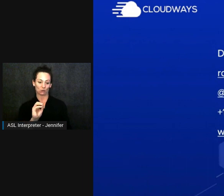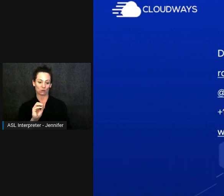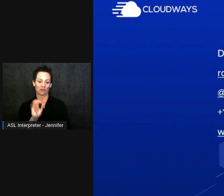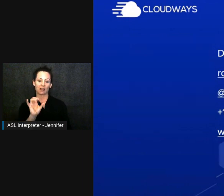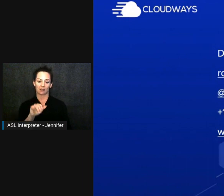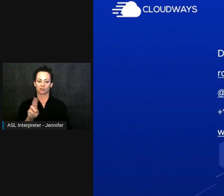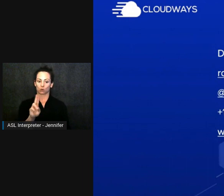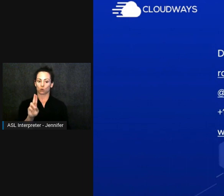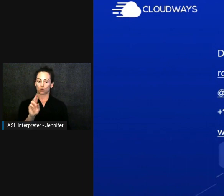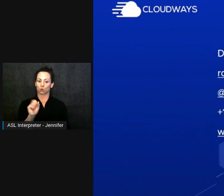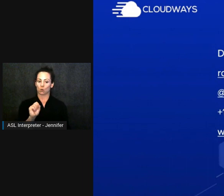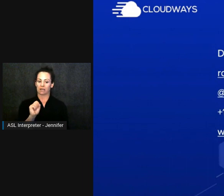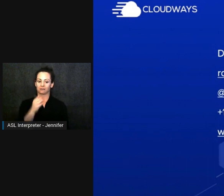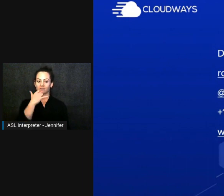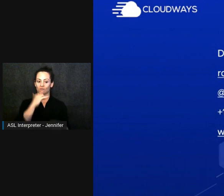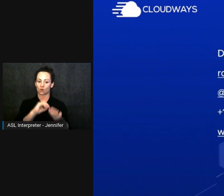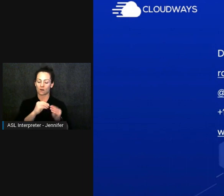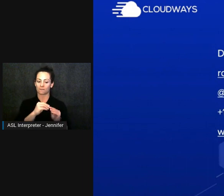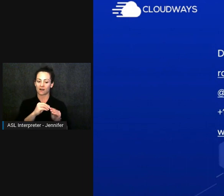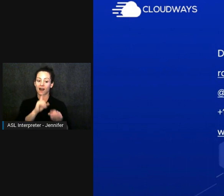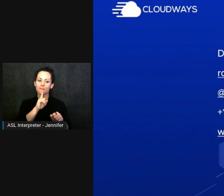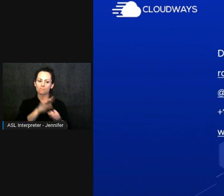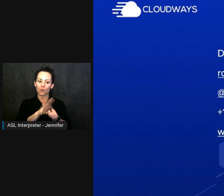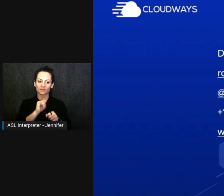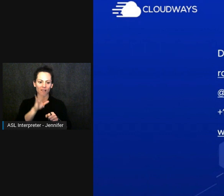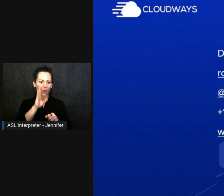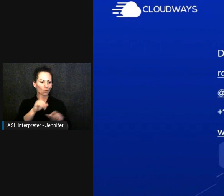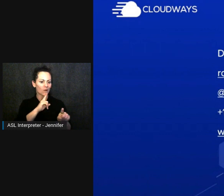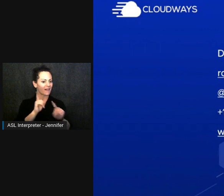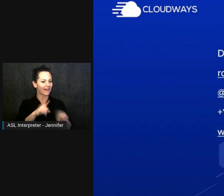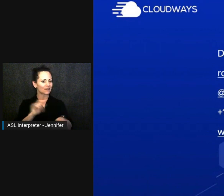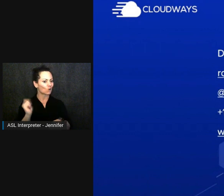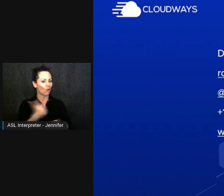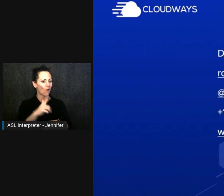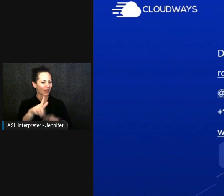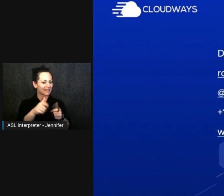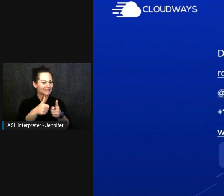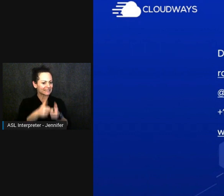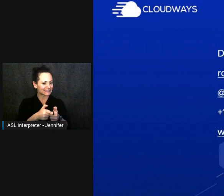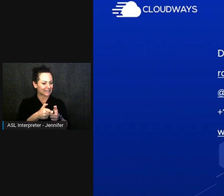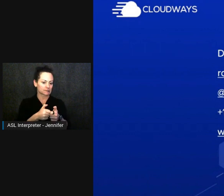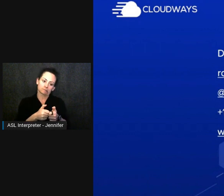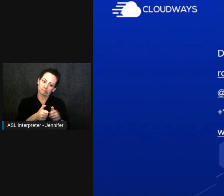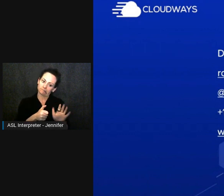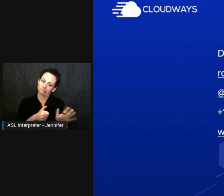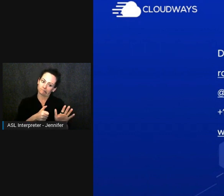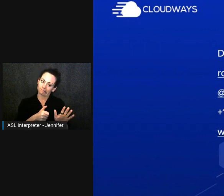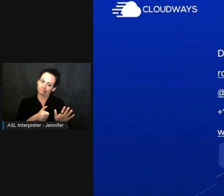I can't guarantee I’ll answer everyone's text [chuckle]. Thank you very much, and have a great WordPress Accessibility Day.